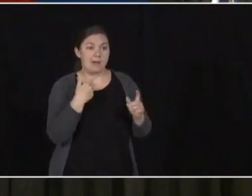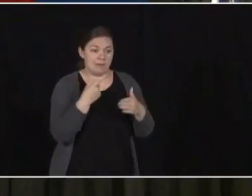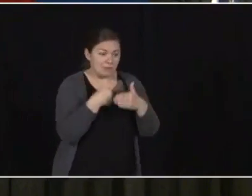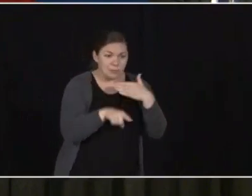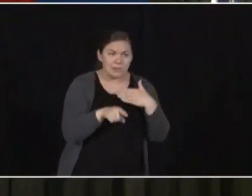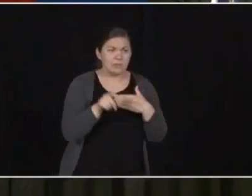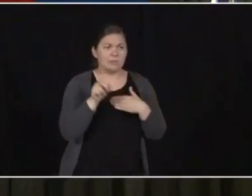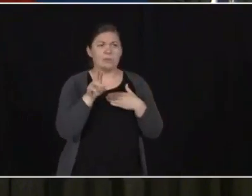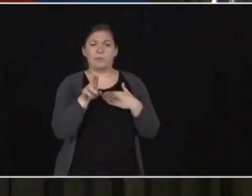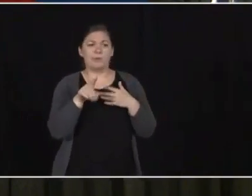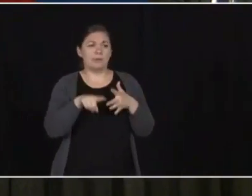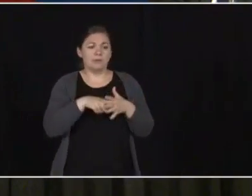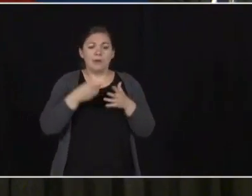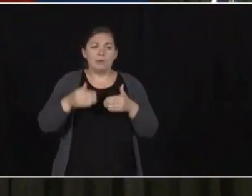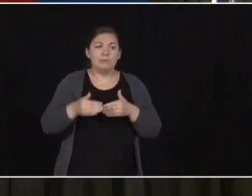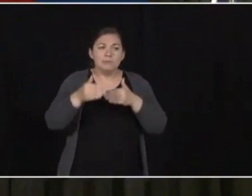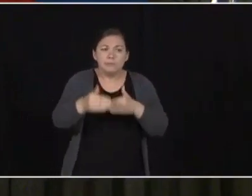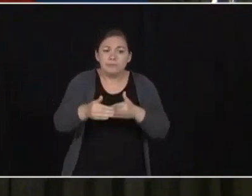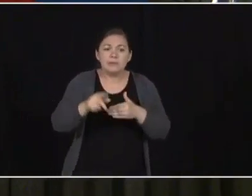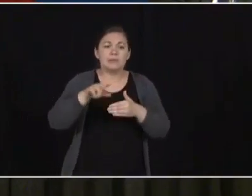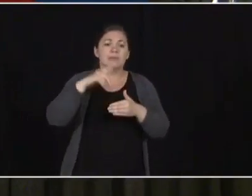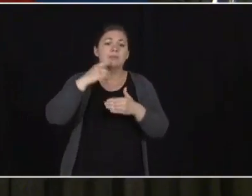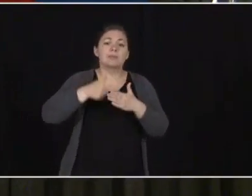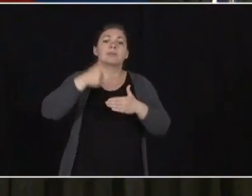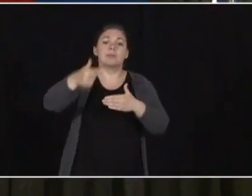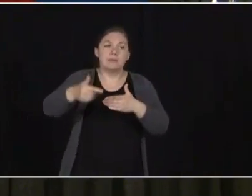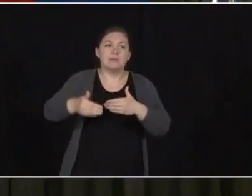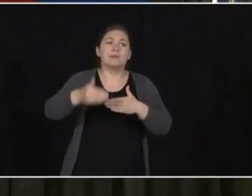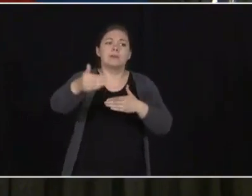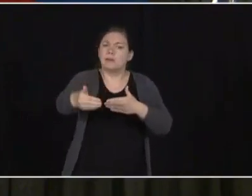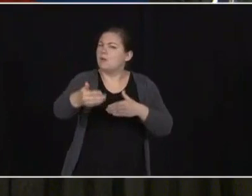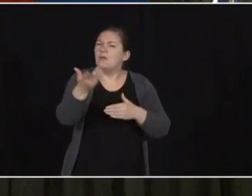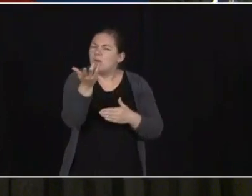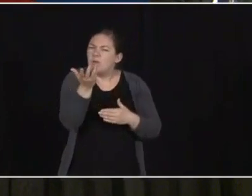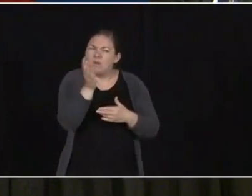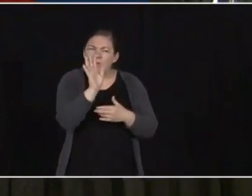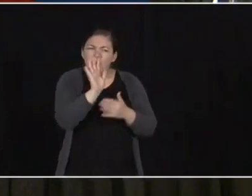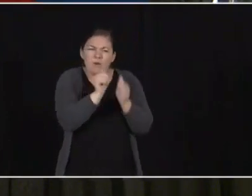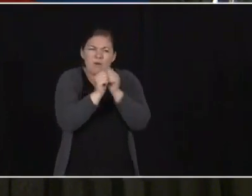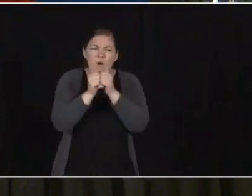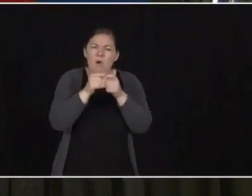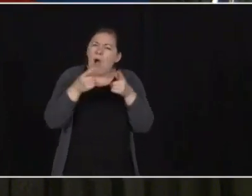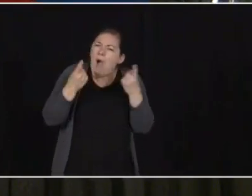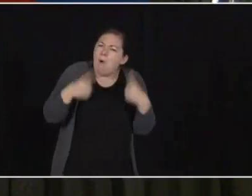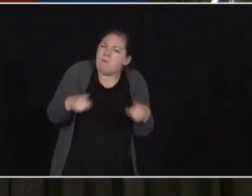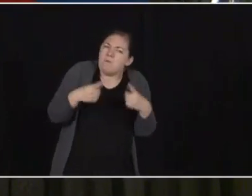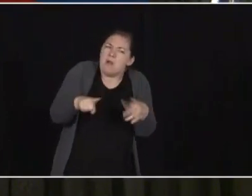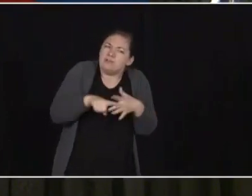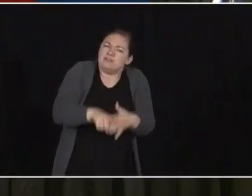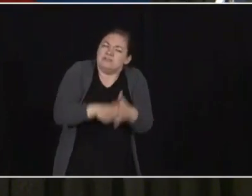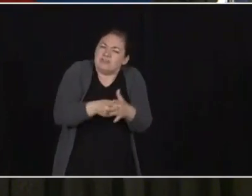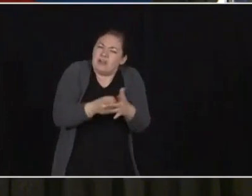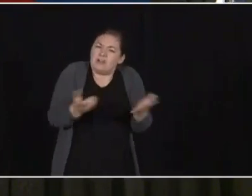gaze does that include next week. There's all kind of separated so for those gray areas when exactly is that starting?